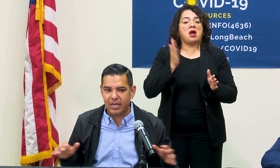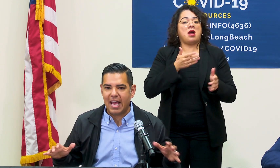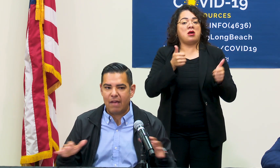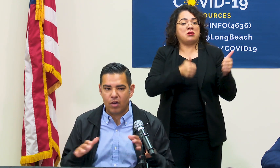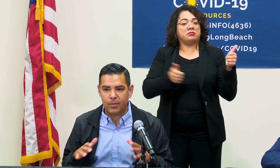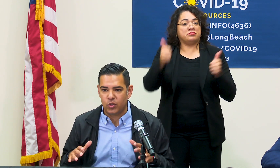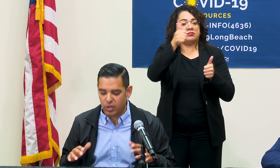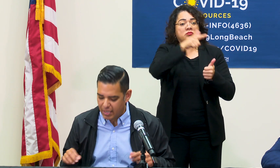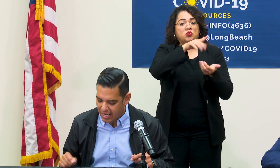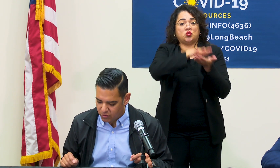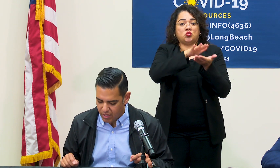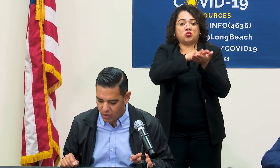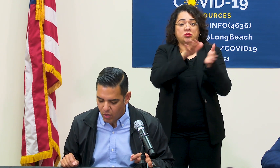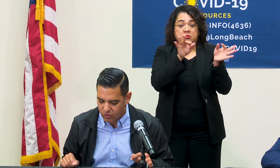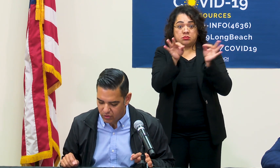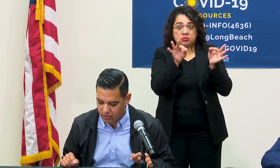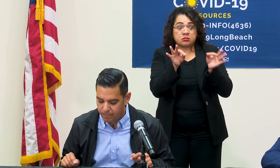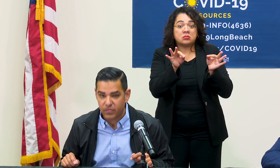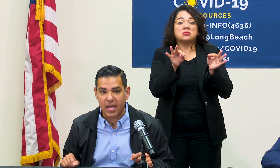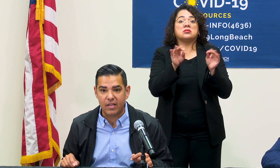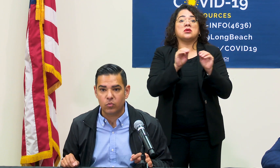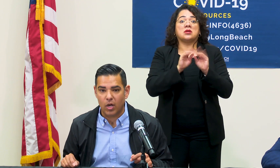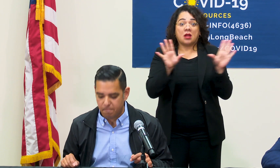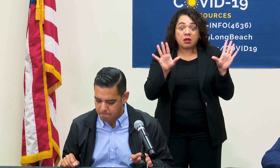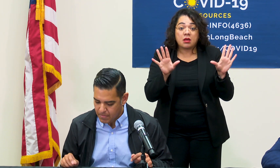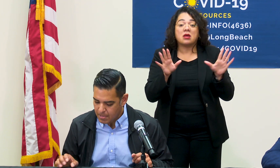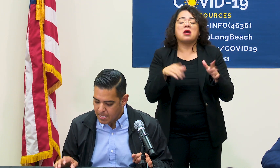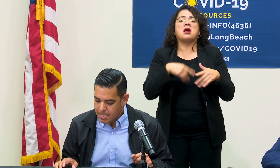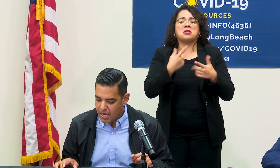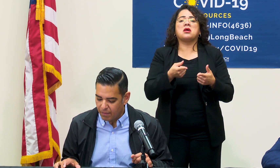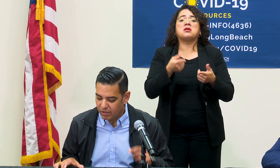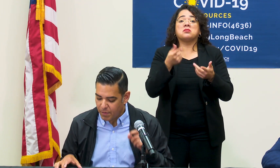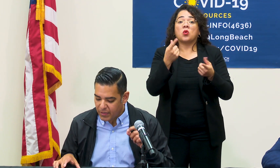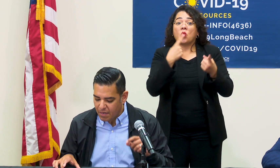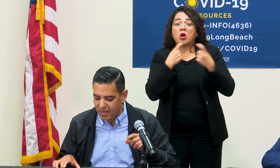going to have an opportunity to answer any questions as well. Let me begin by